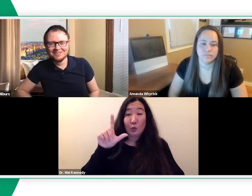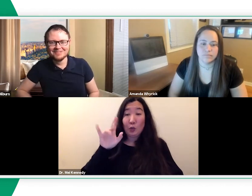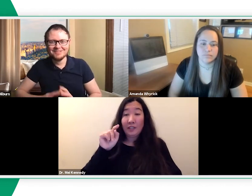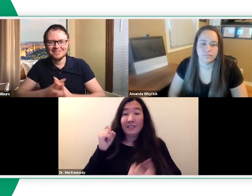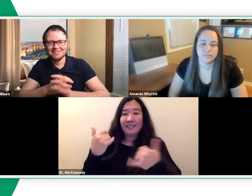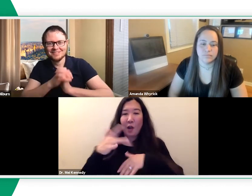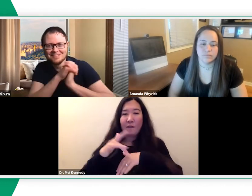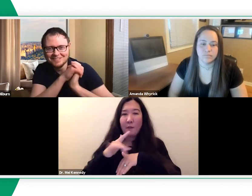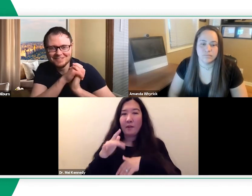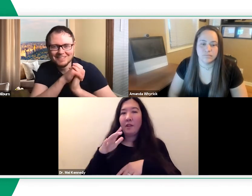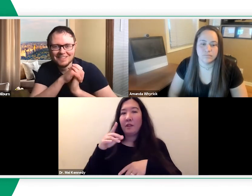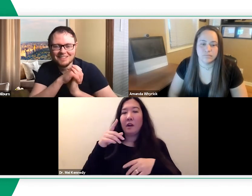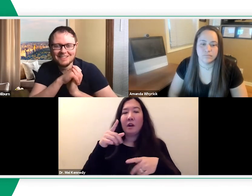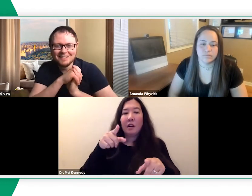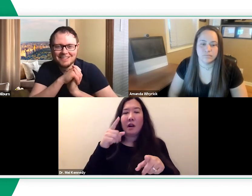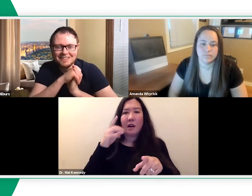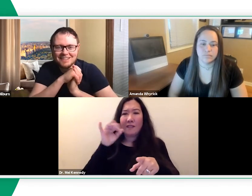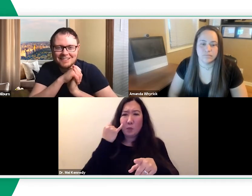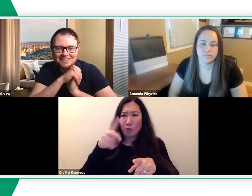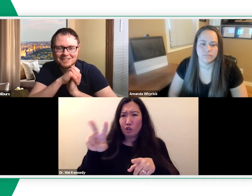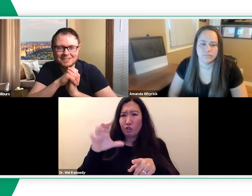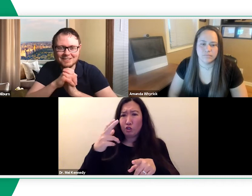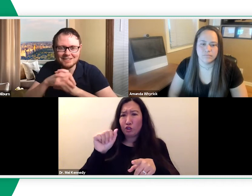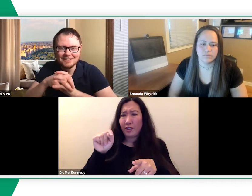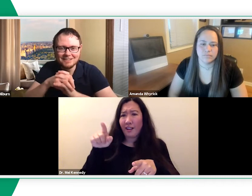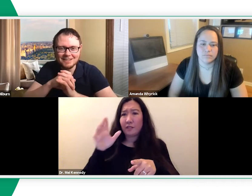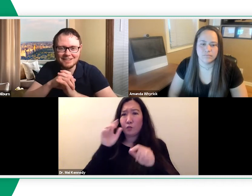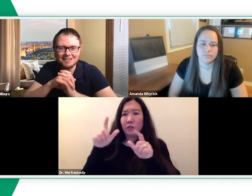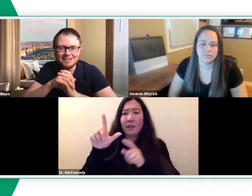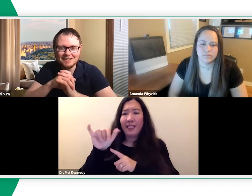Cybersense toolkits to use? >>DR. MEI KENNEDY: So this toolkit is available.